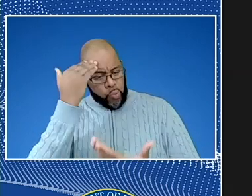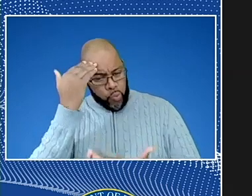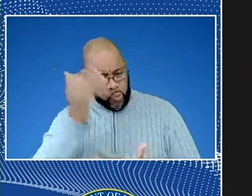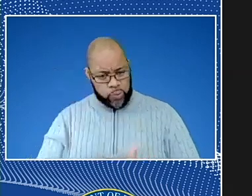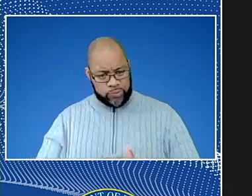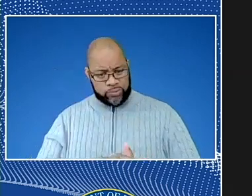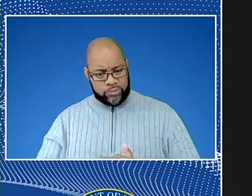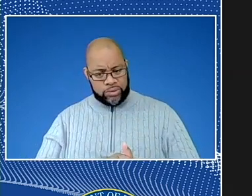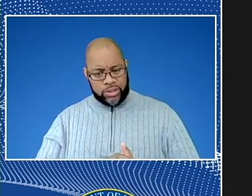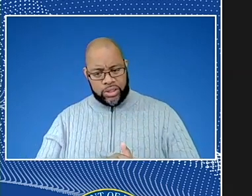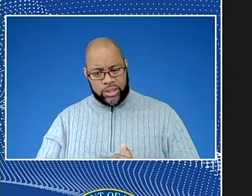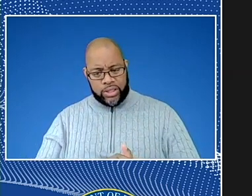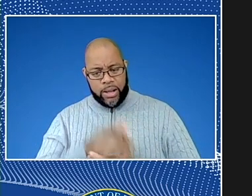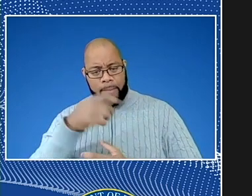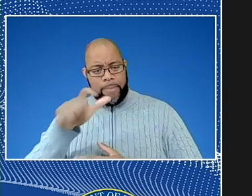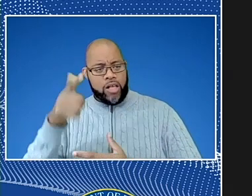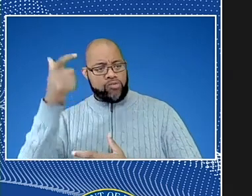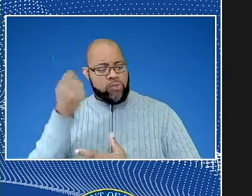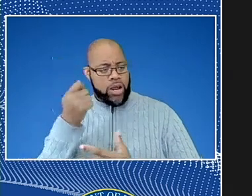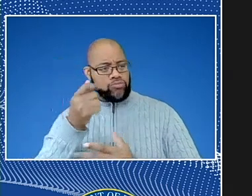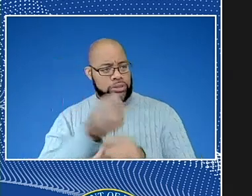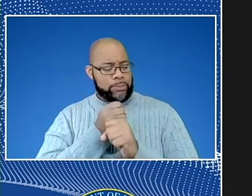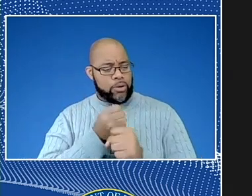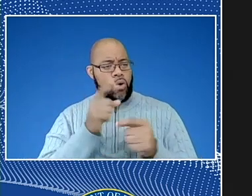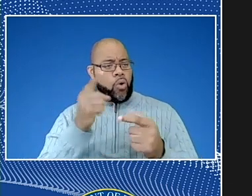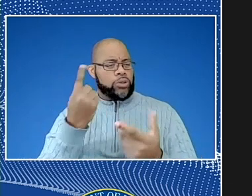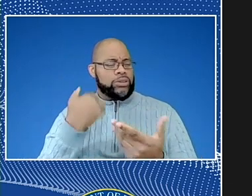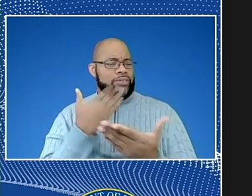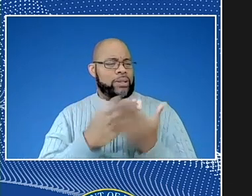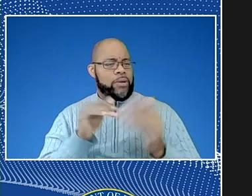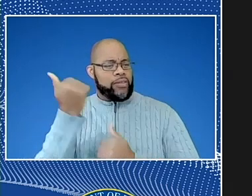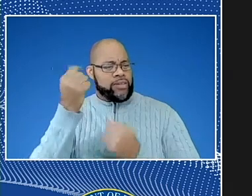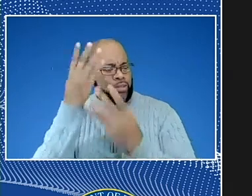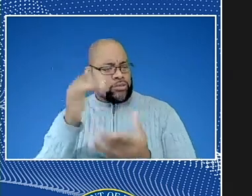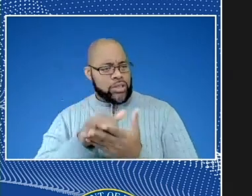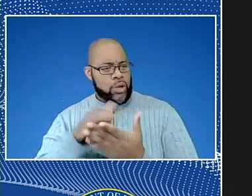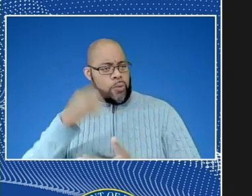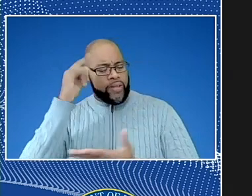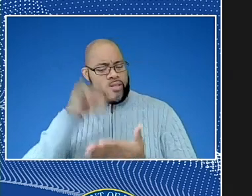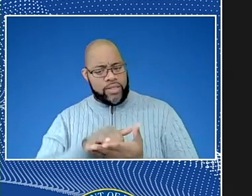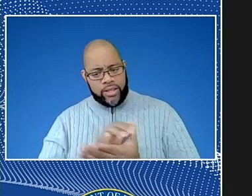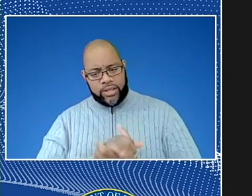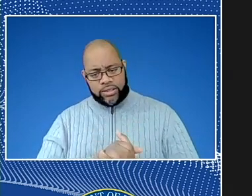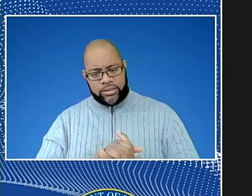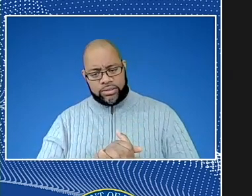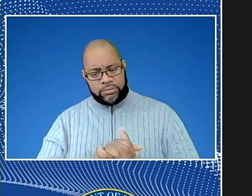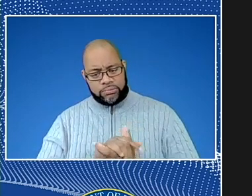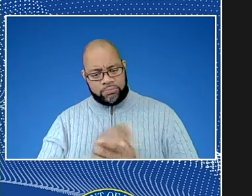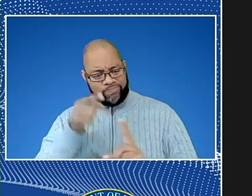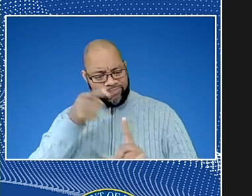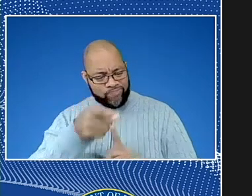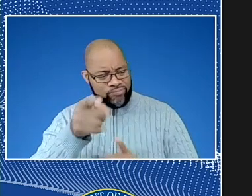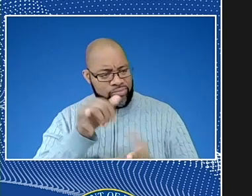recipients. But there is always some other information that we think that is pertinent to the data that remains on our